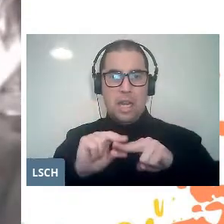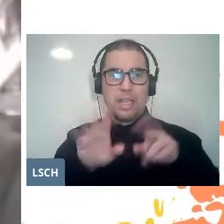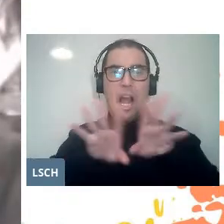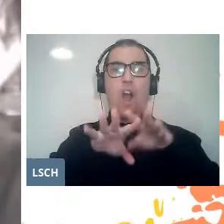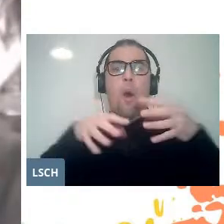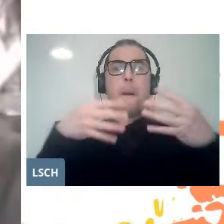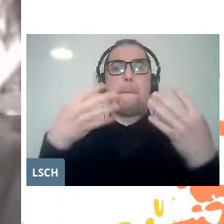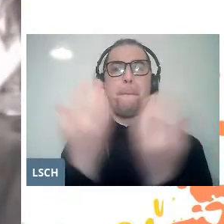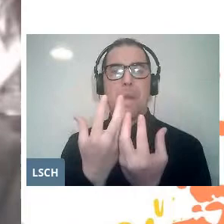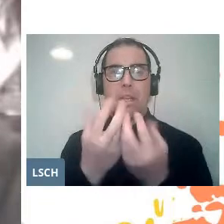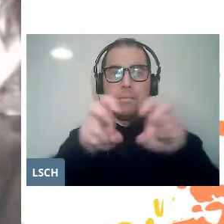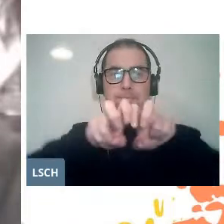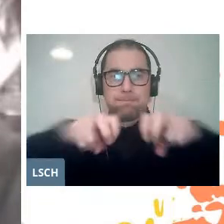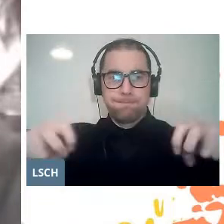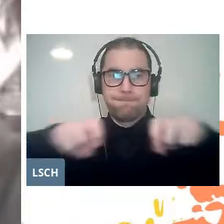even incorporating clarinets.